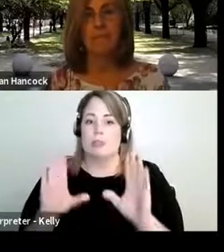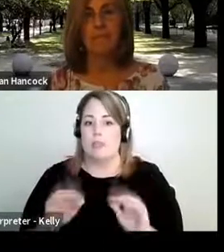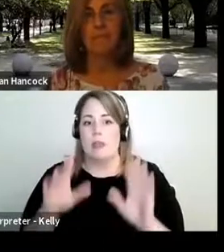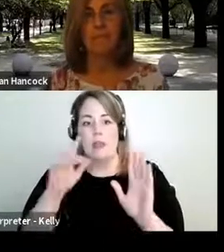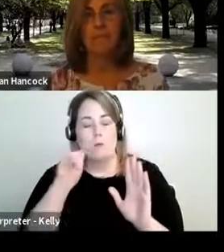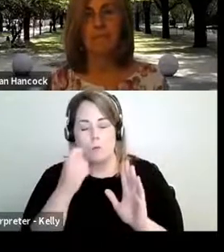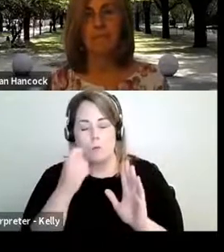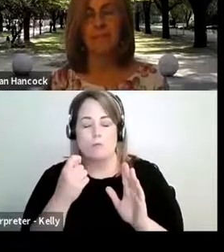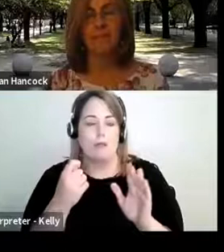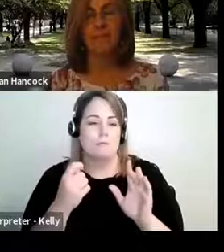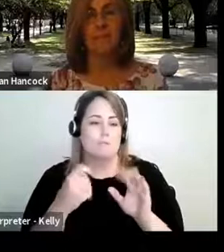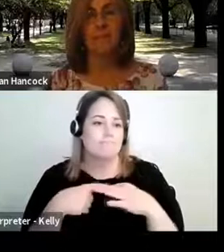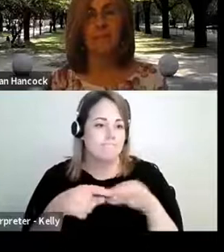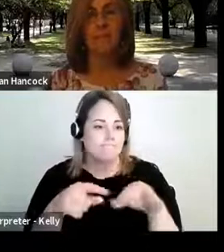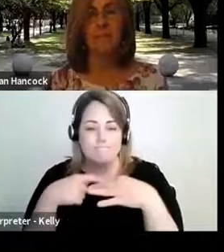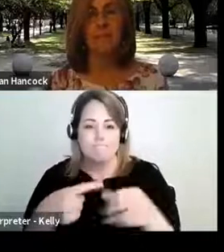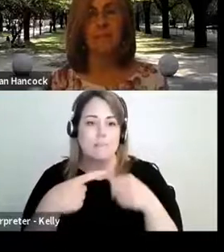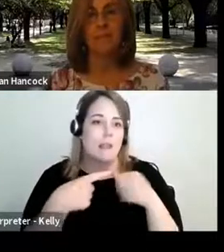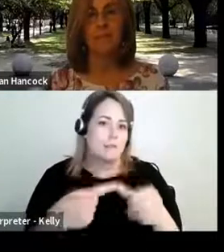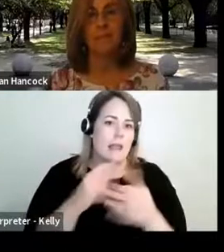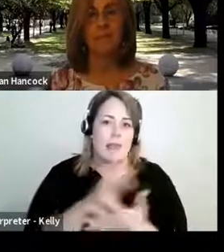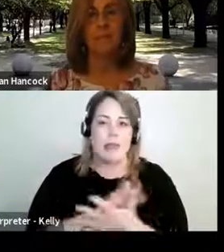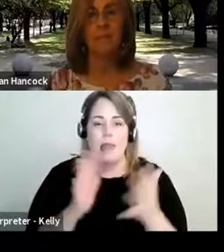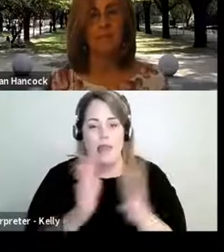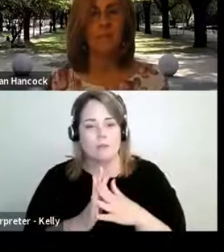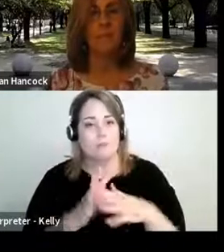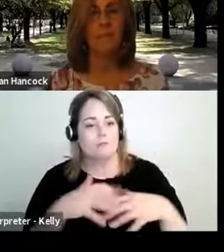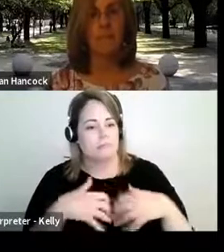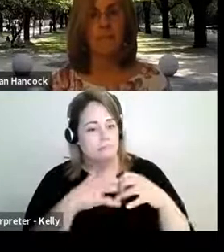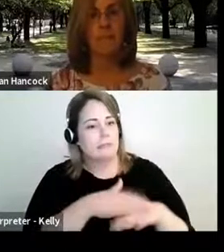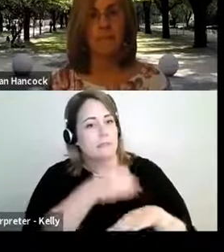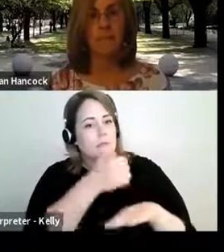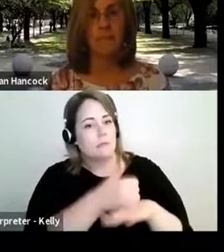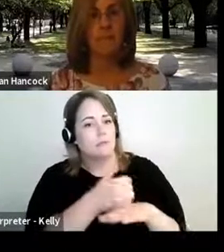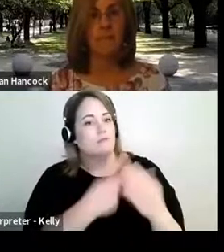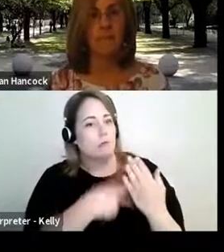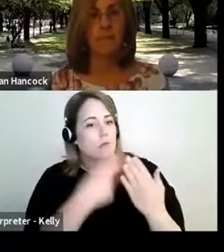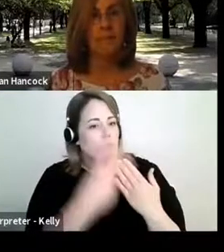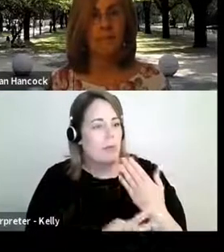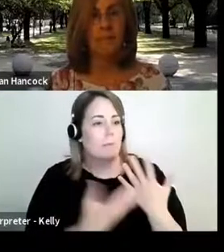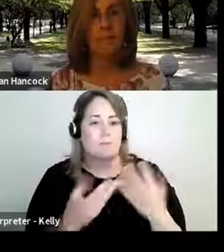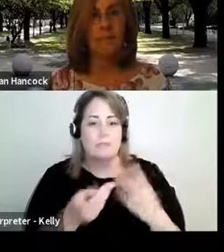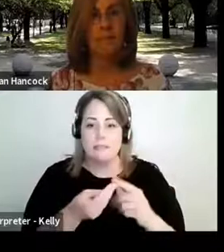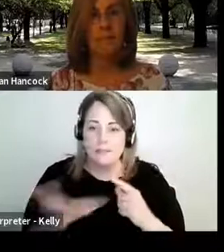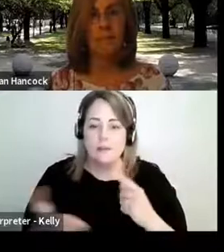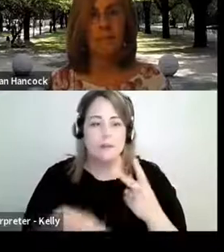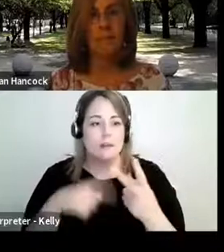questions around about how do you establish a program, delivering the program evaluating it